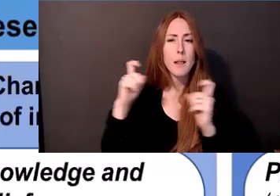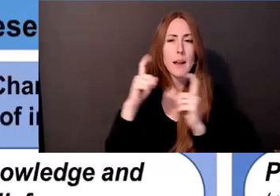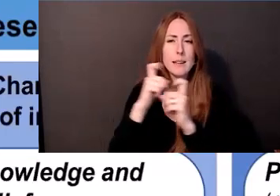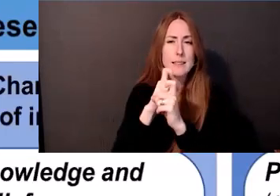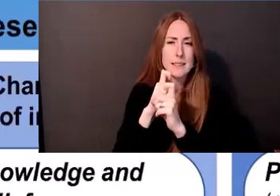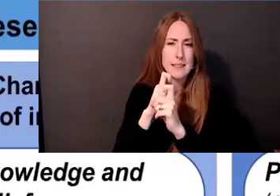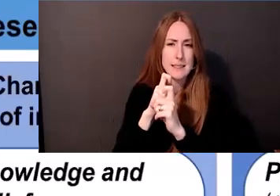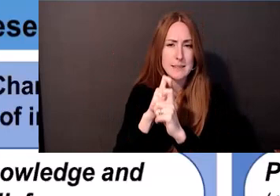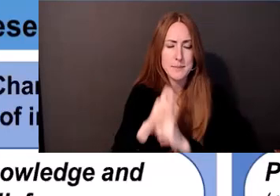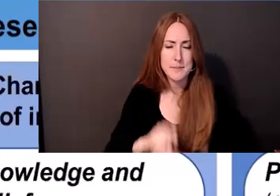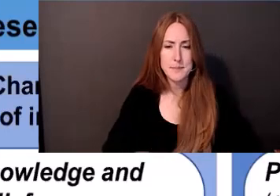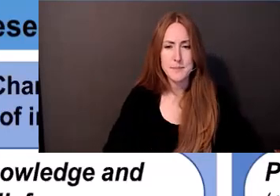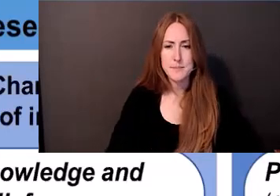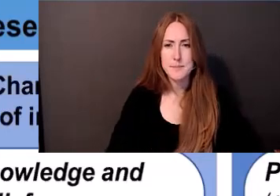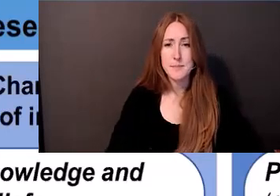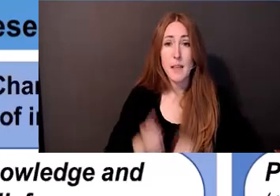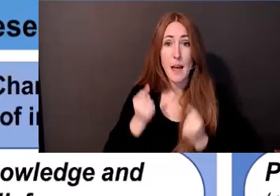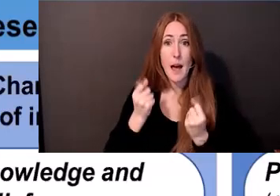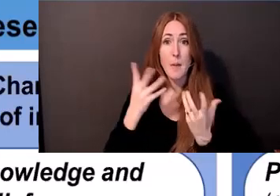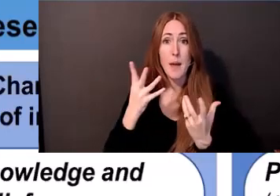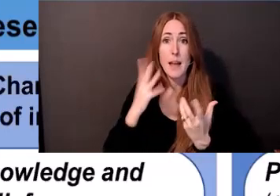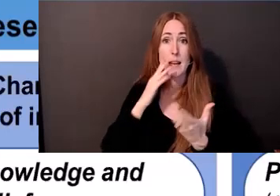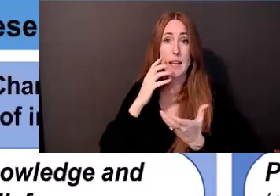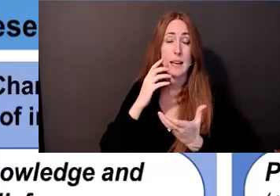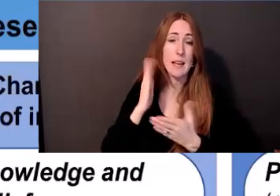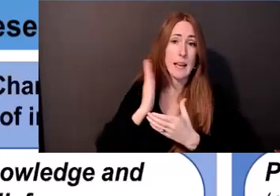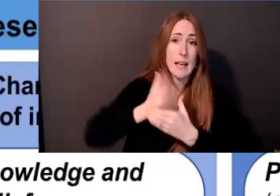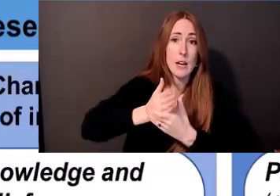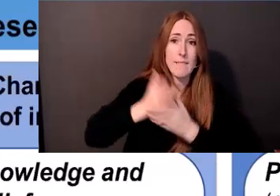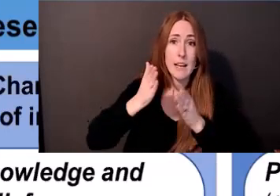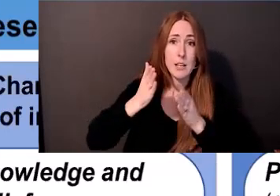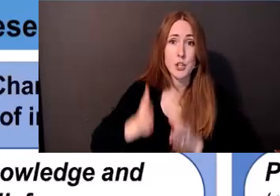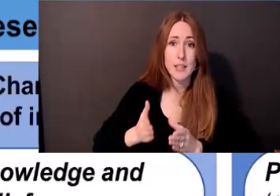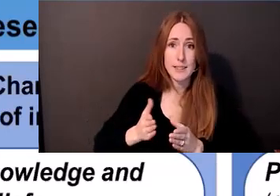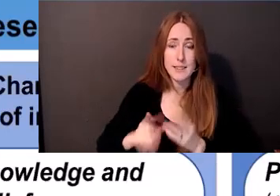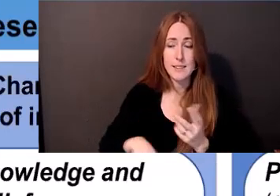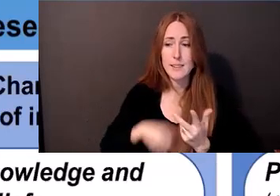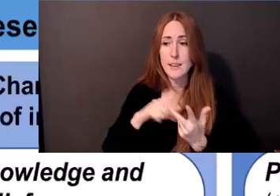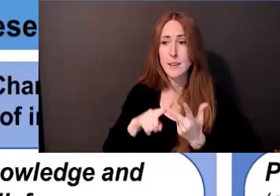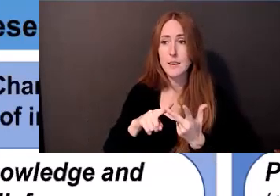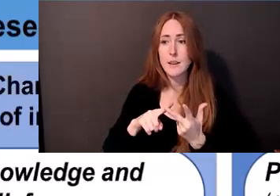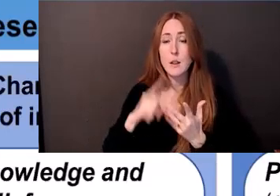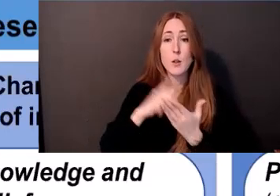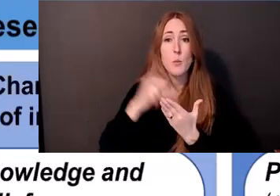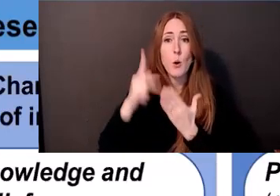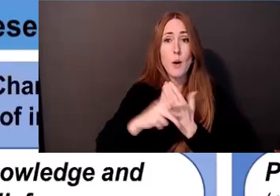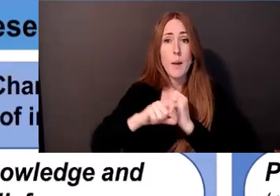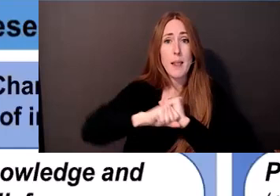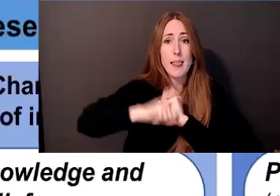The number of interventionists we had for CAPABLE, the length of the program, and the addition